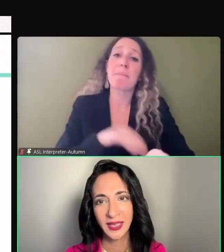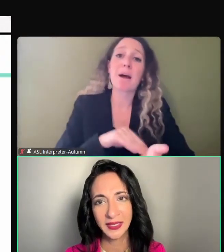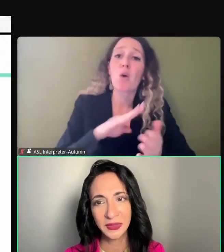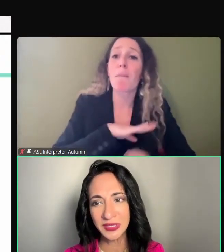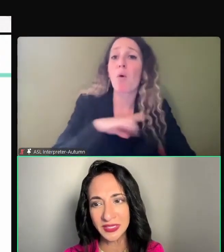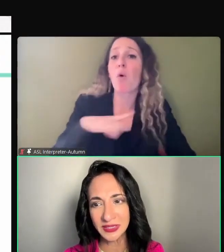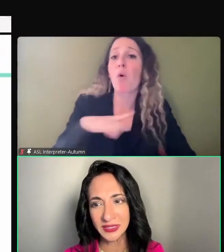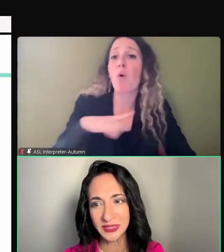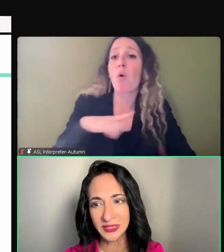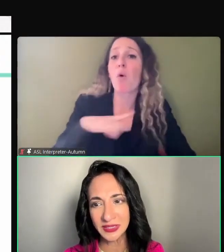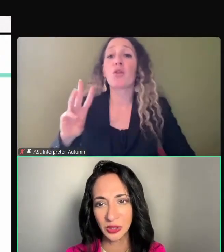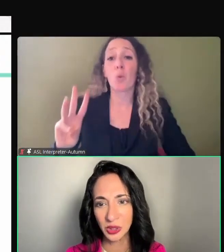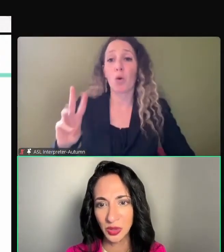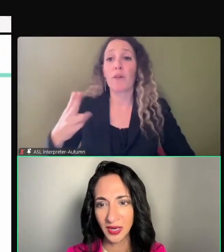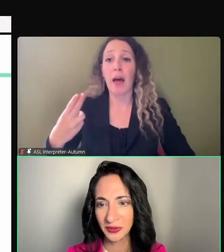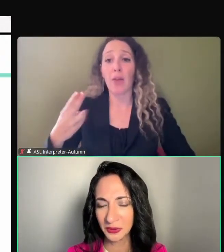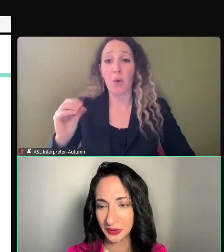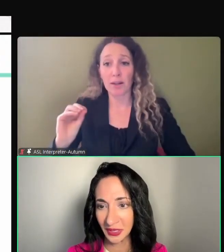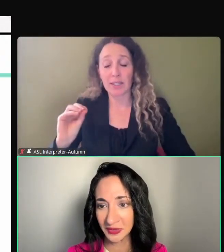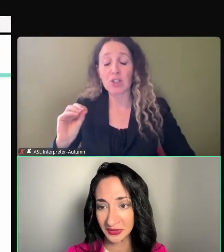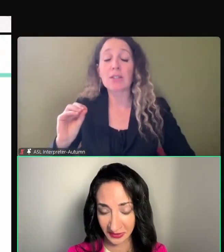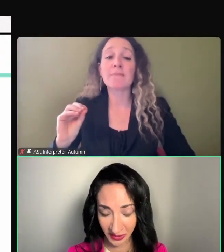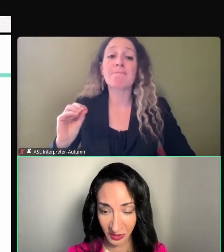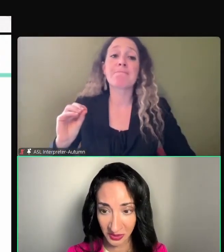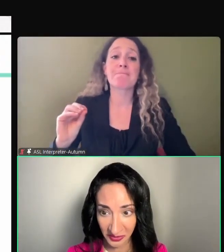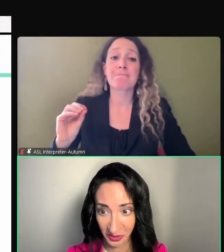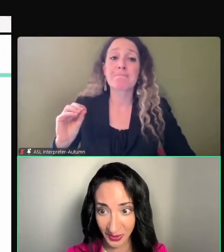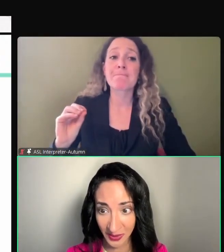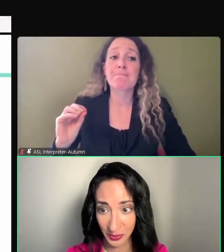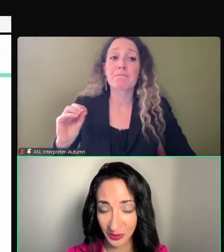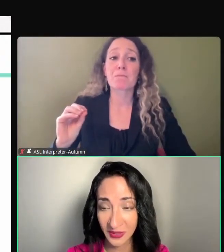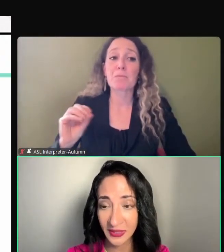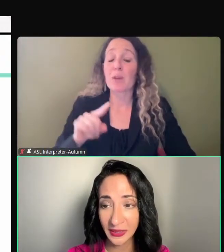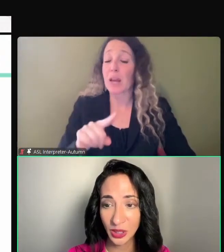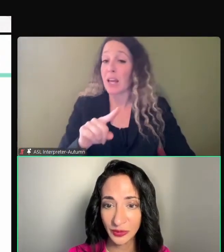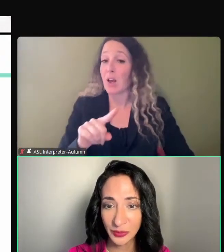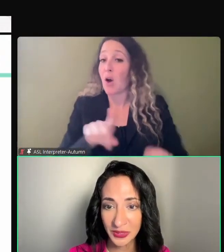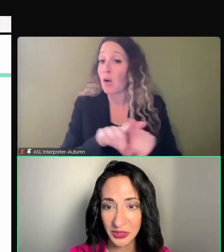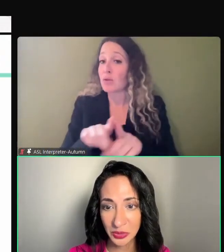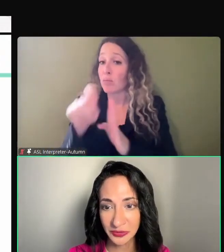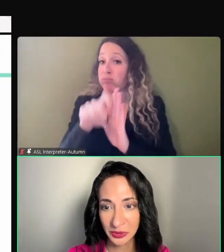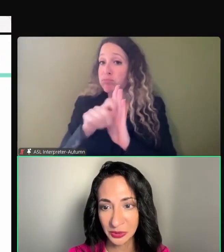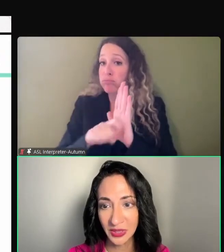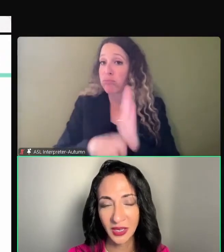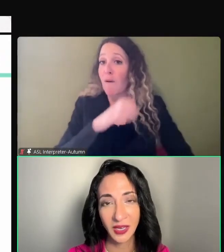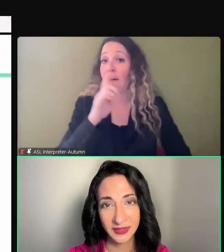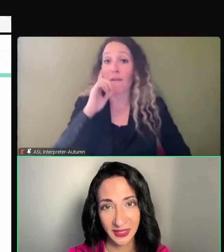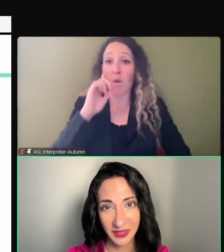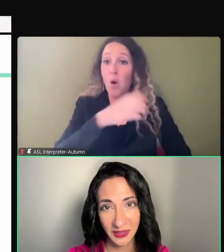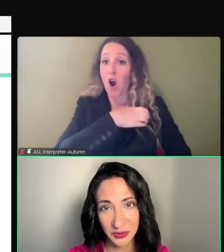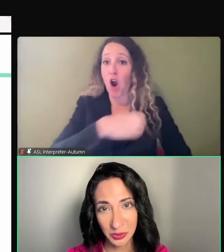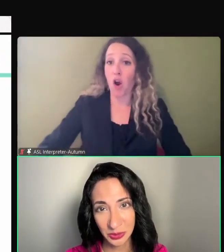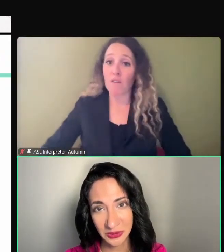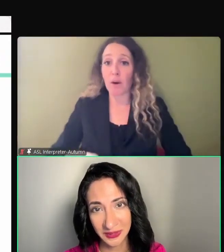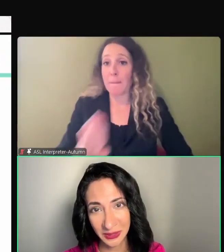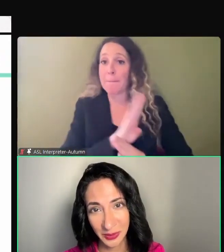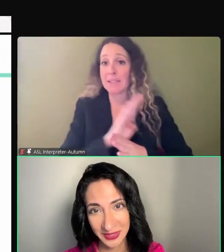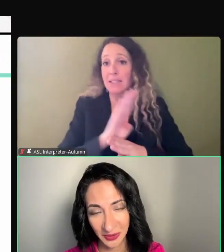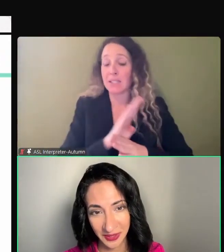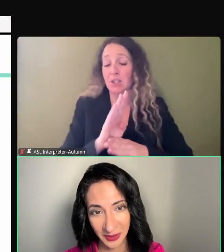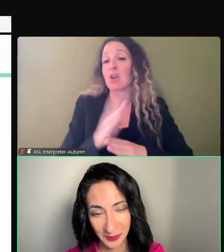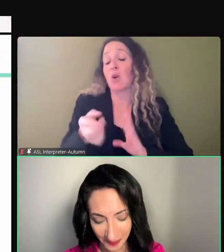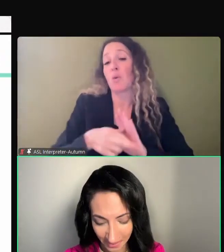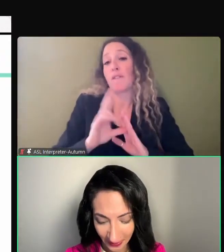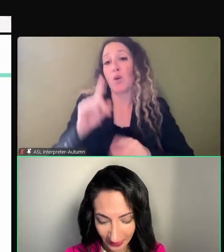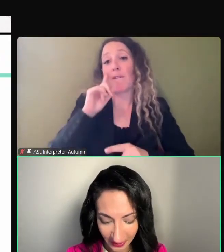and he recently co-authored a paper in Harvard Business Review on Telehealth's role in US health